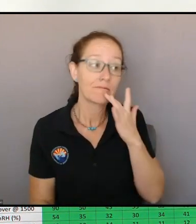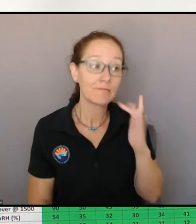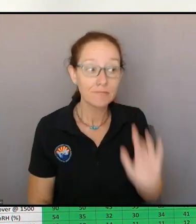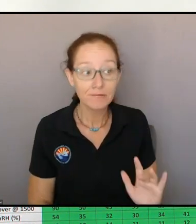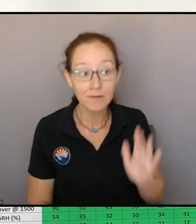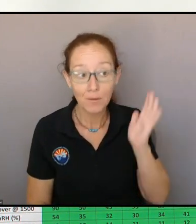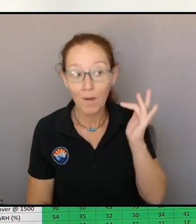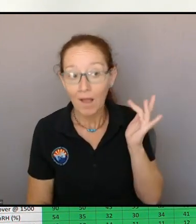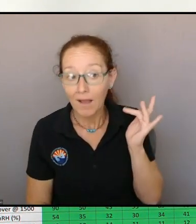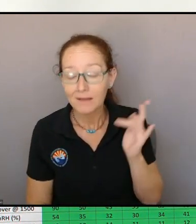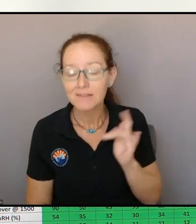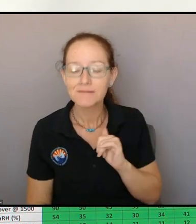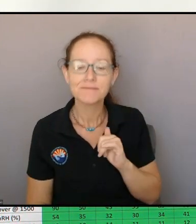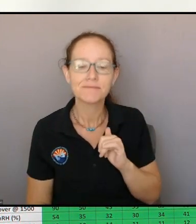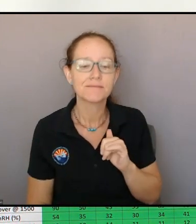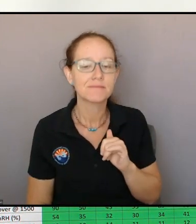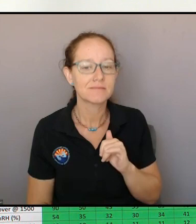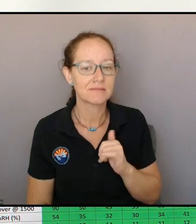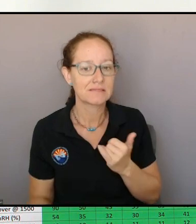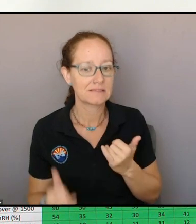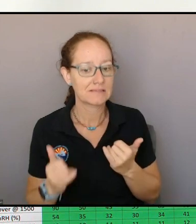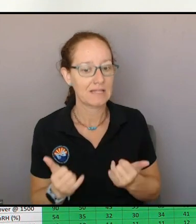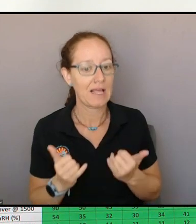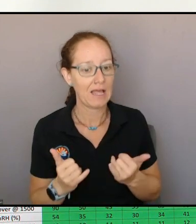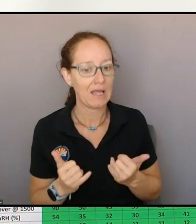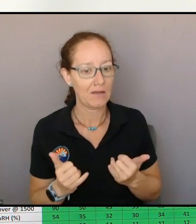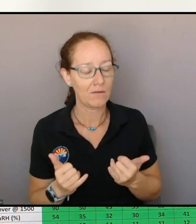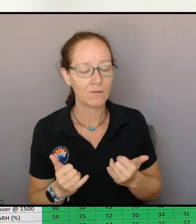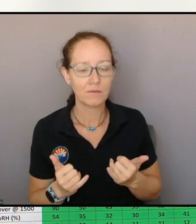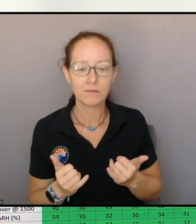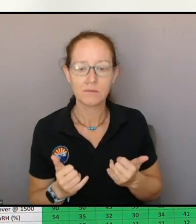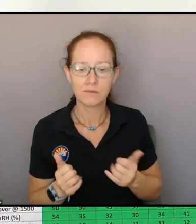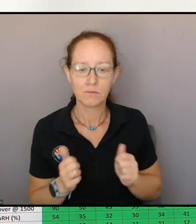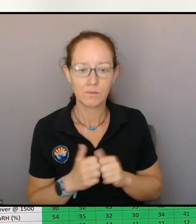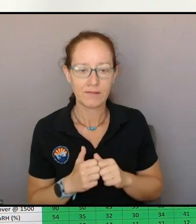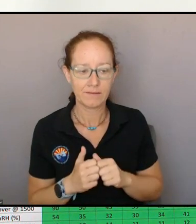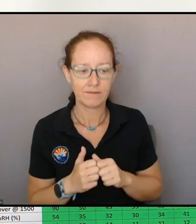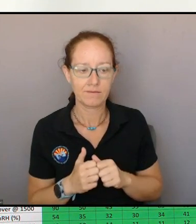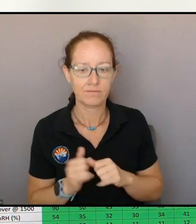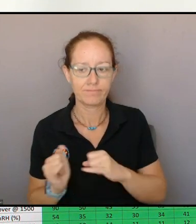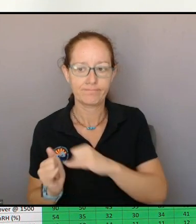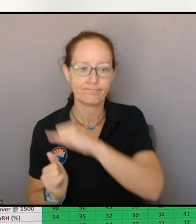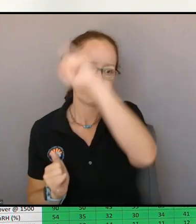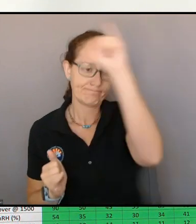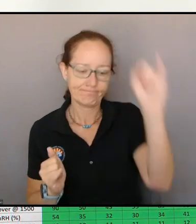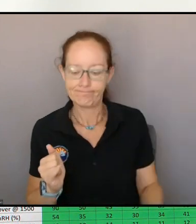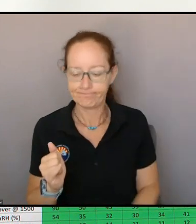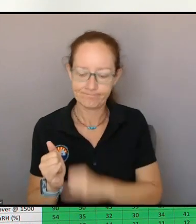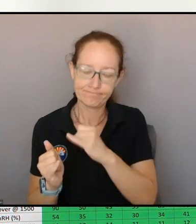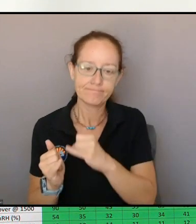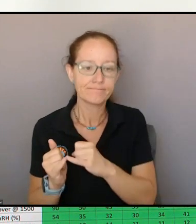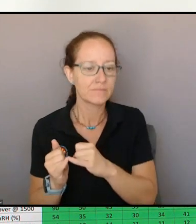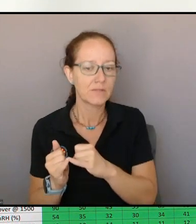because, we're at the point now in this incident and really across the landscape to where we've saturated the soils, you